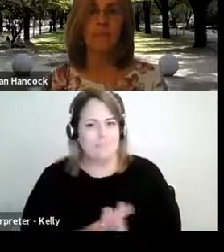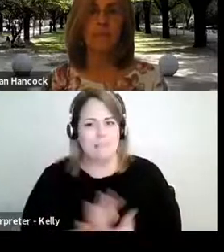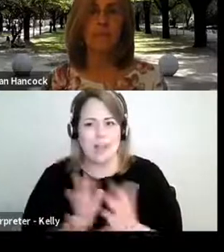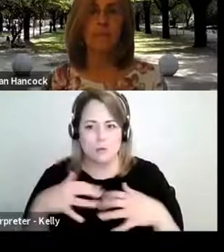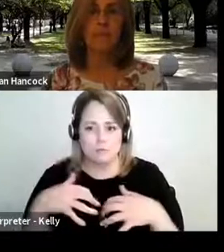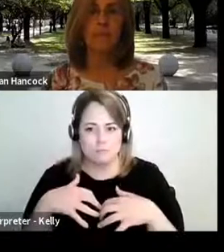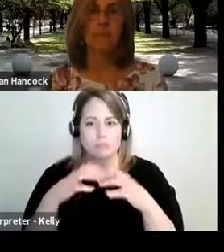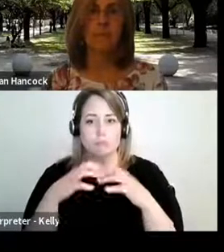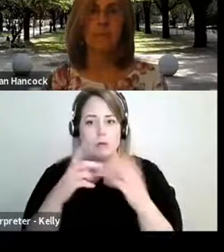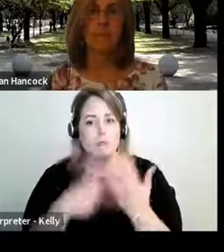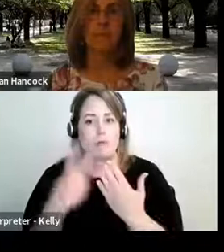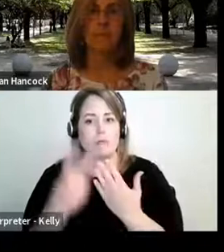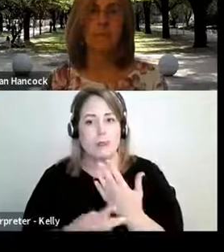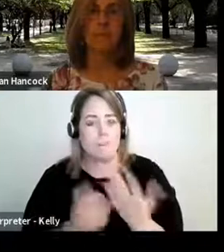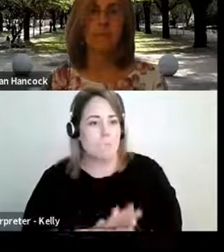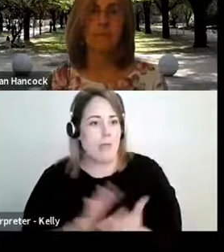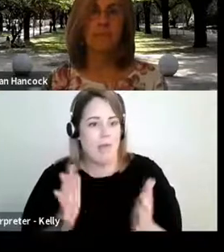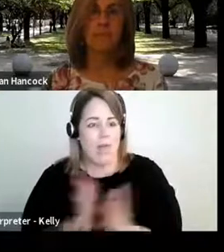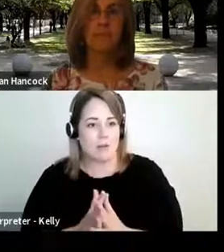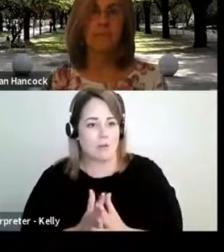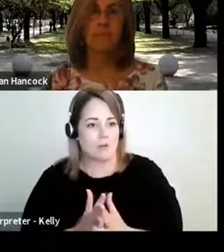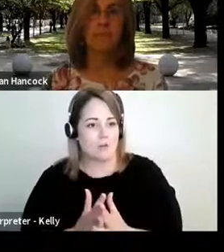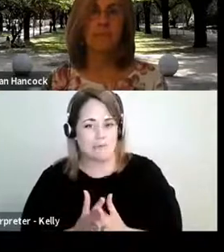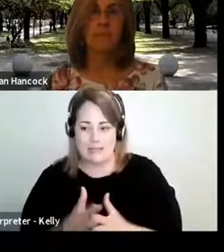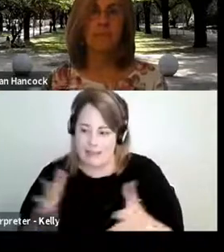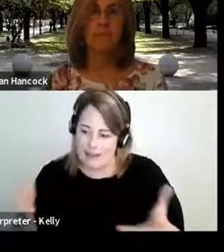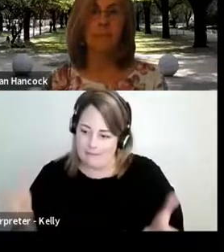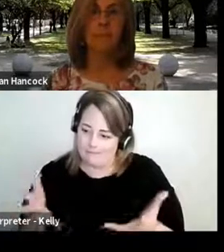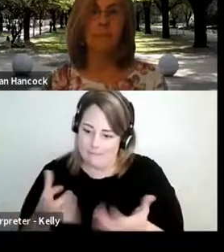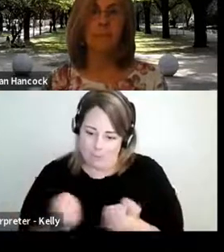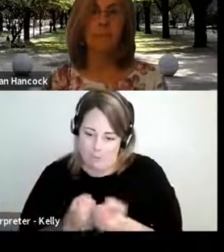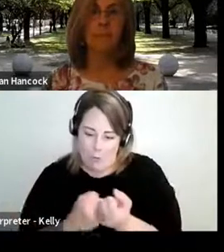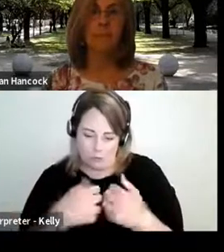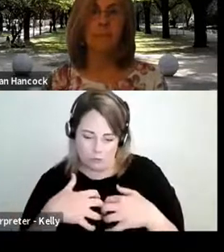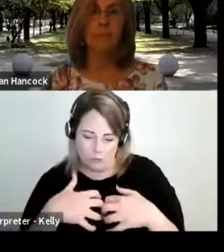how do you garnish that support that you need to get that off the ground, and we thought one